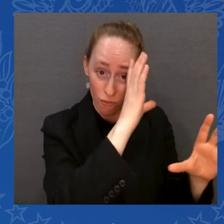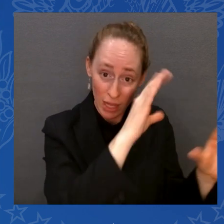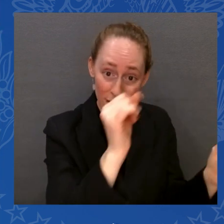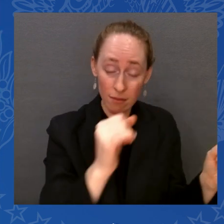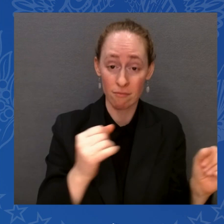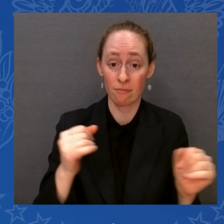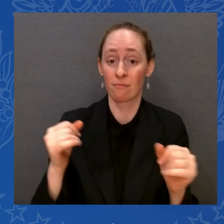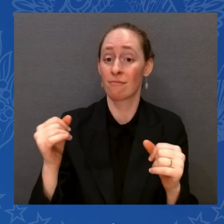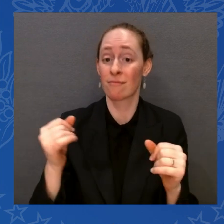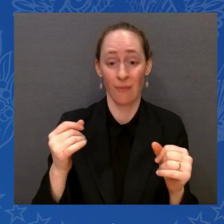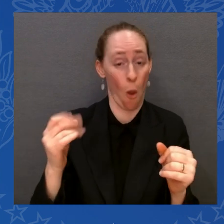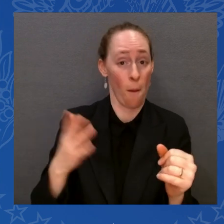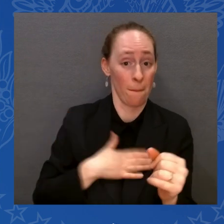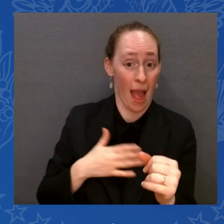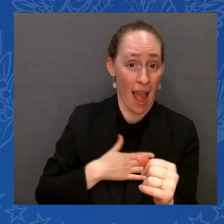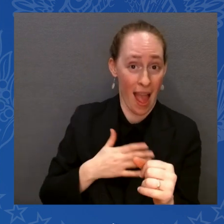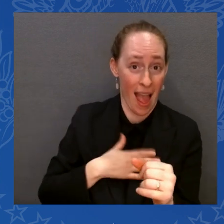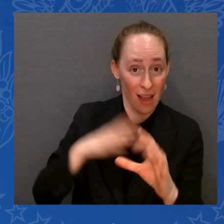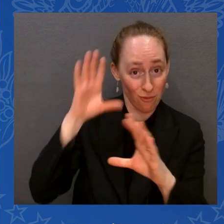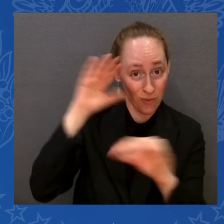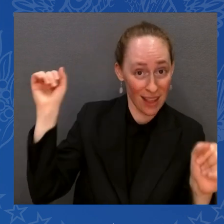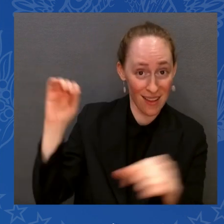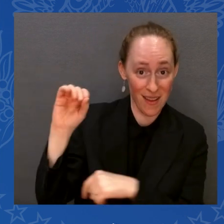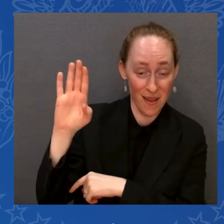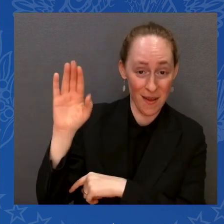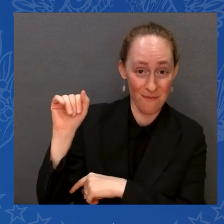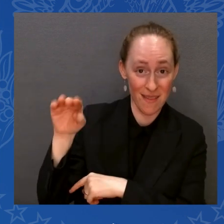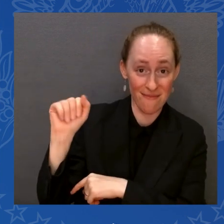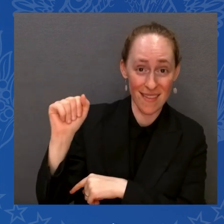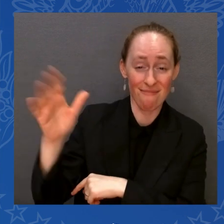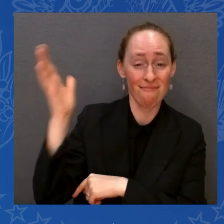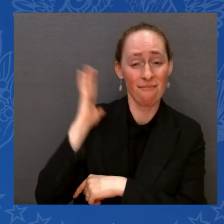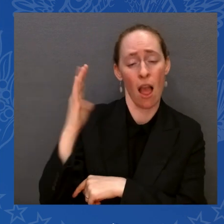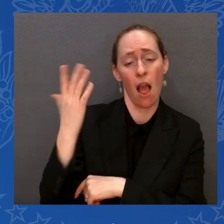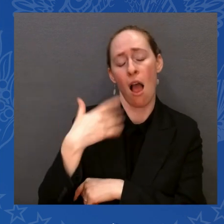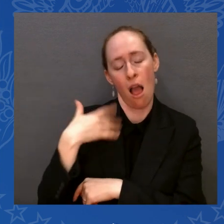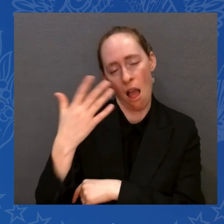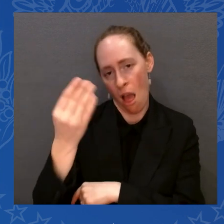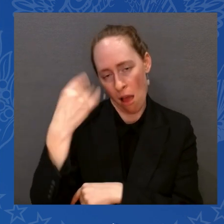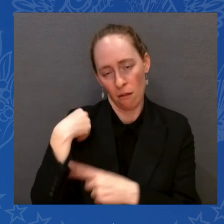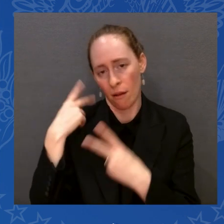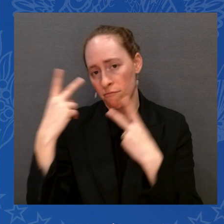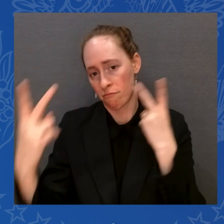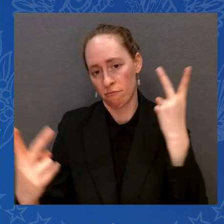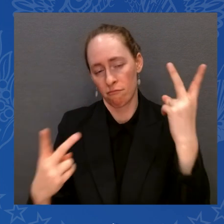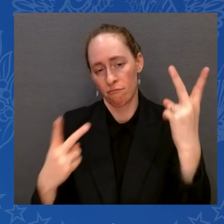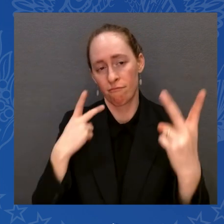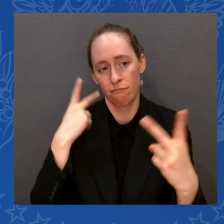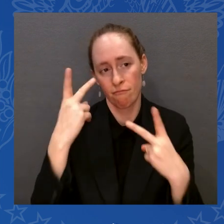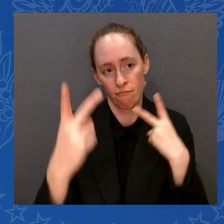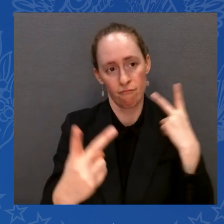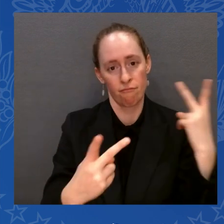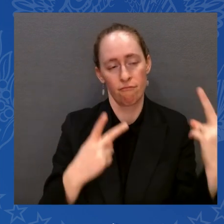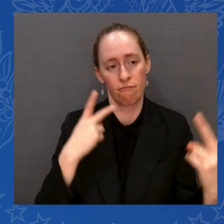I can say honestly, as I stand here today, I have never, ever been more optimistic about America's future than I am today.